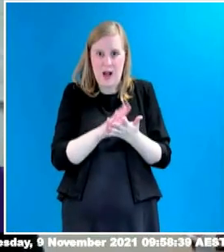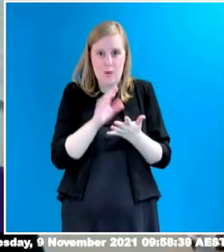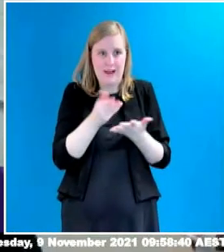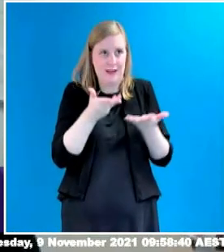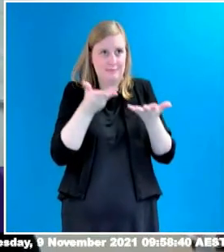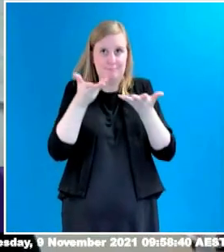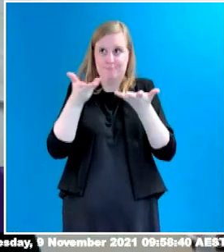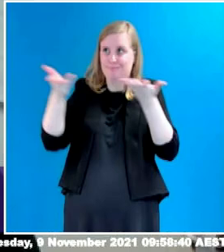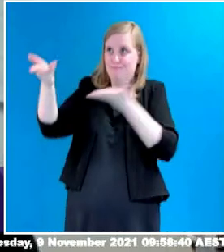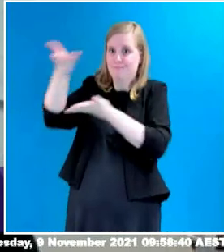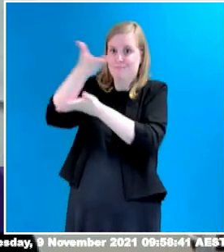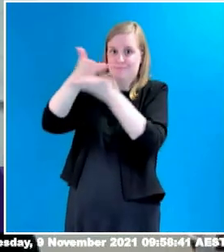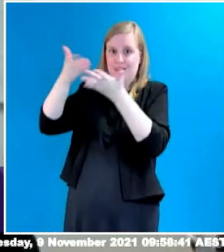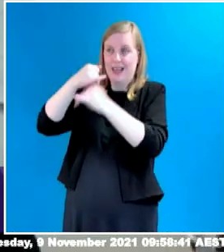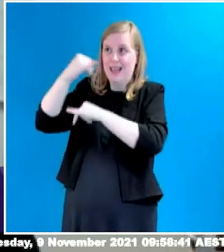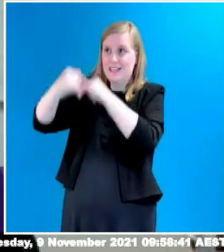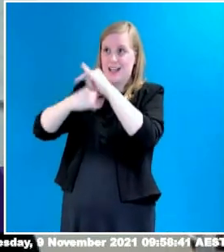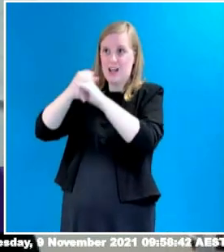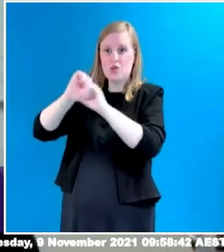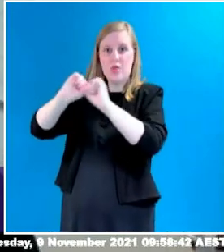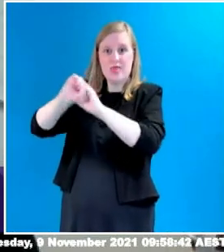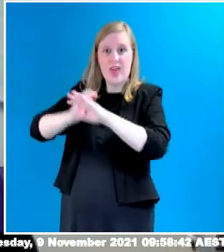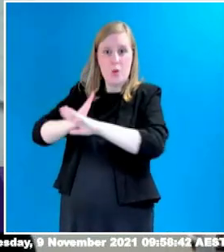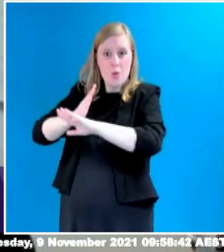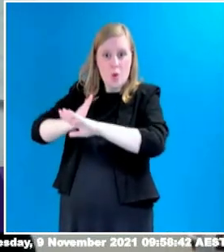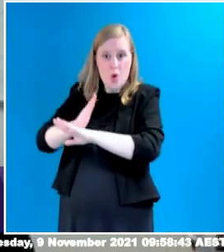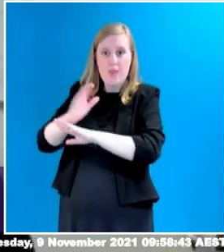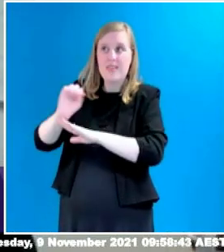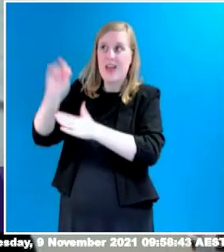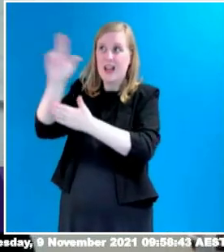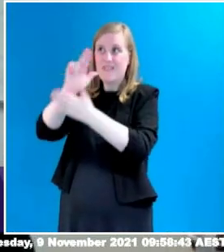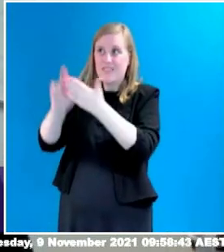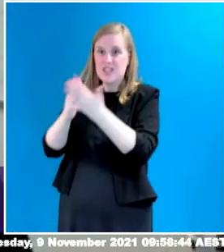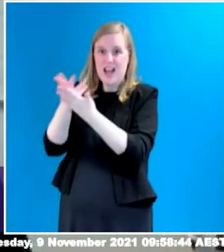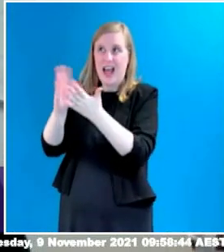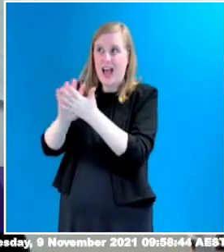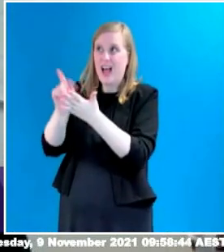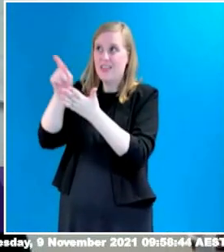an international level and through the conventions into day-to-day legislation